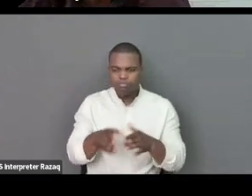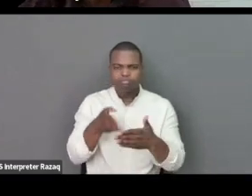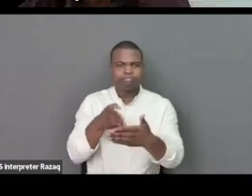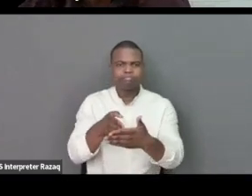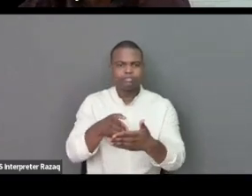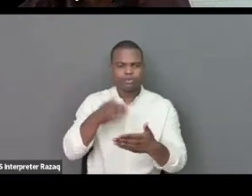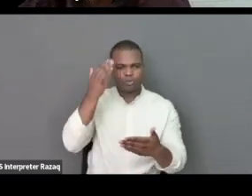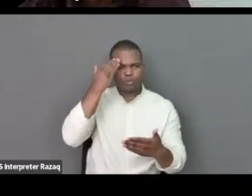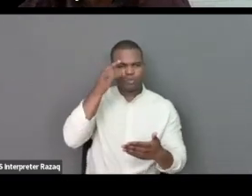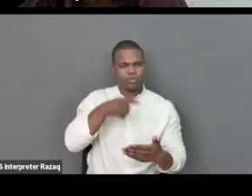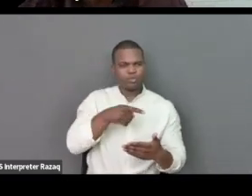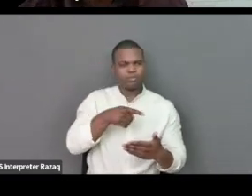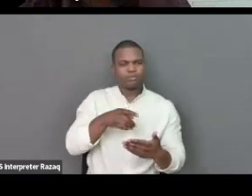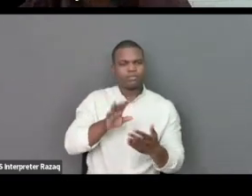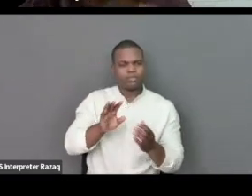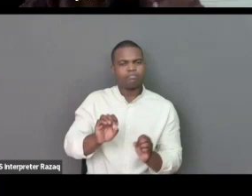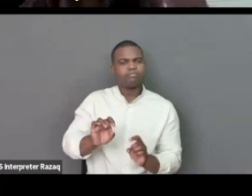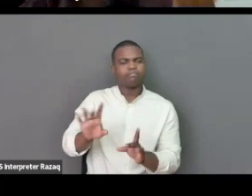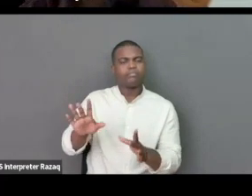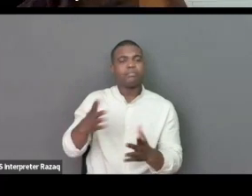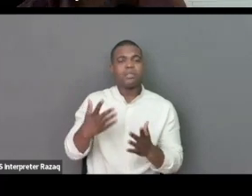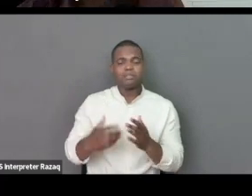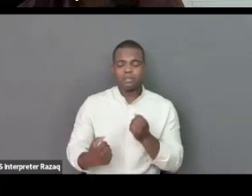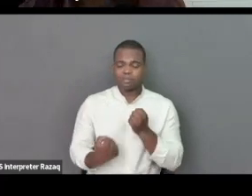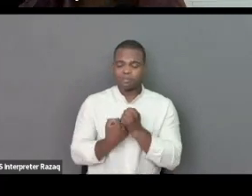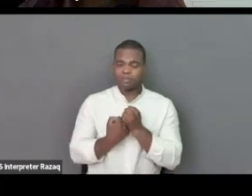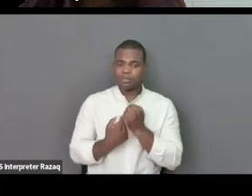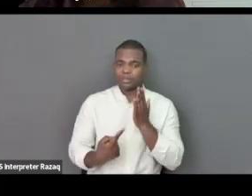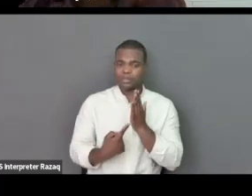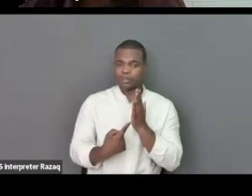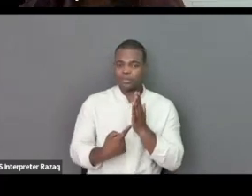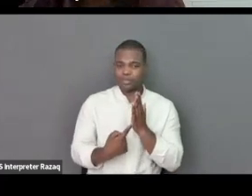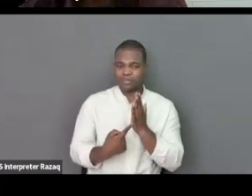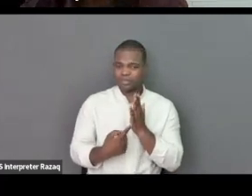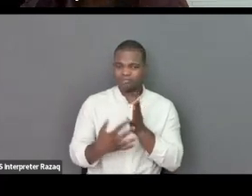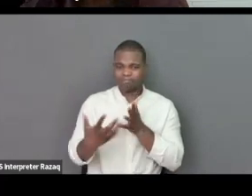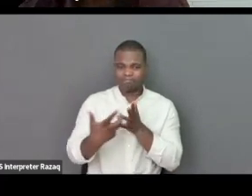website owner to learn in order to be able to reproduce